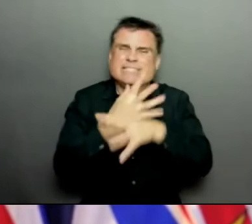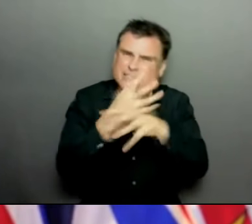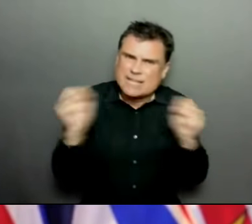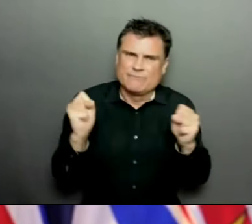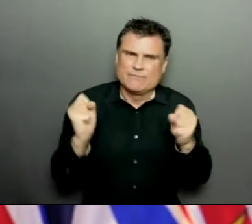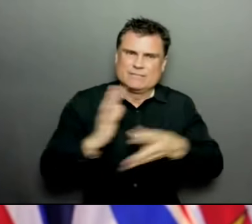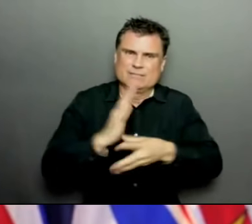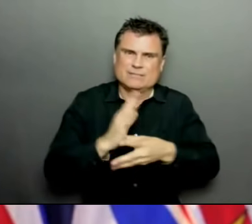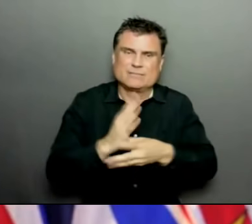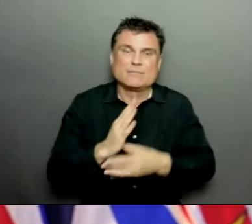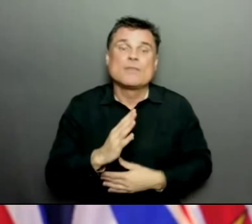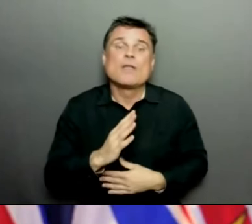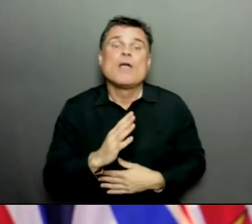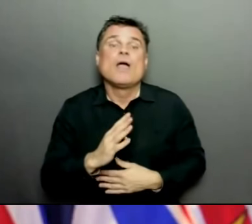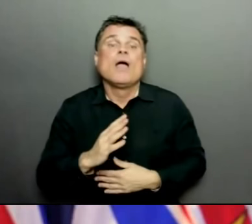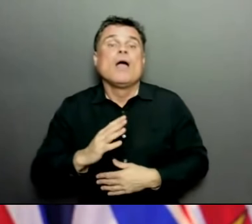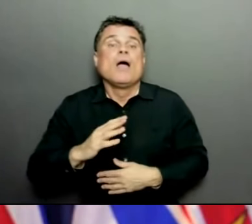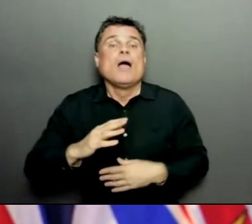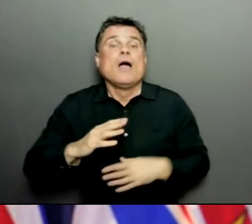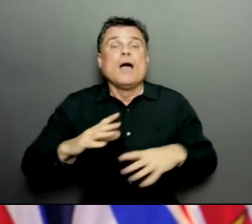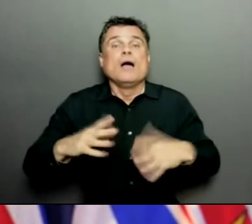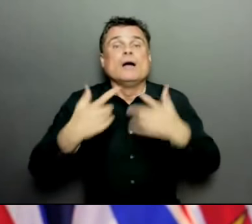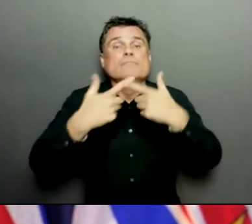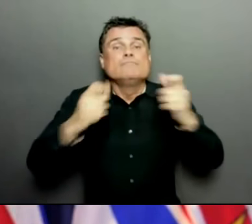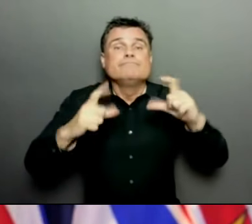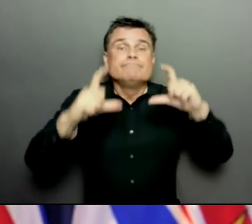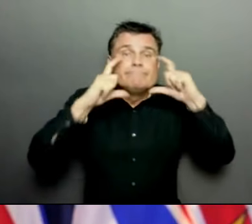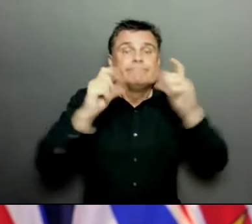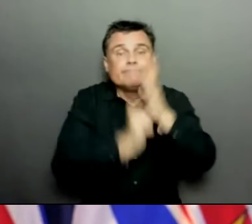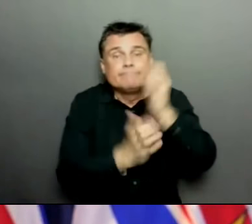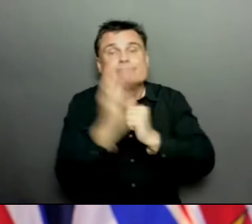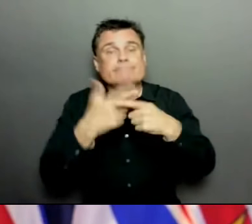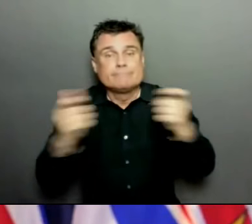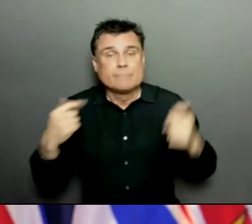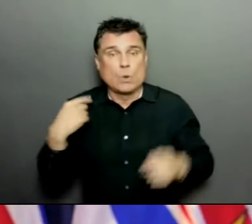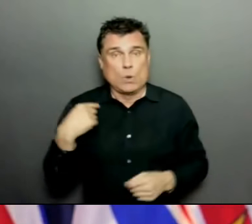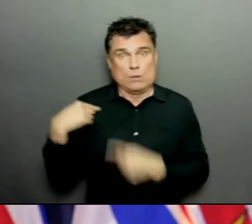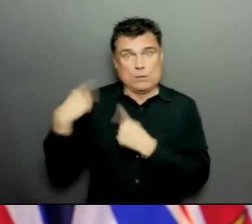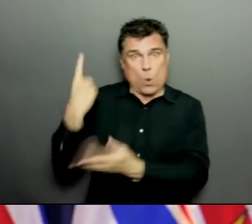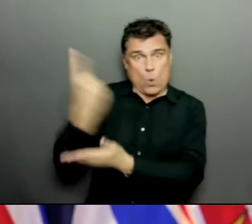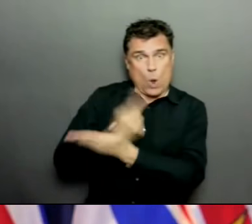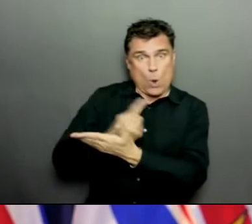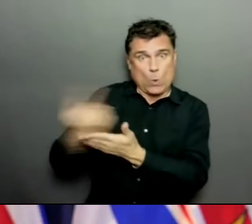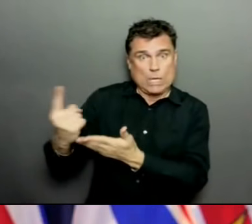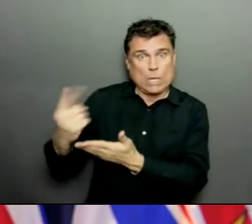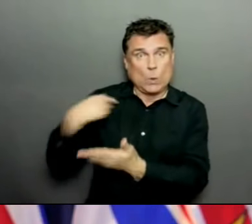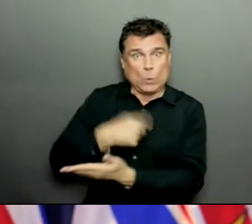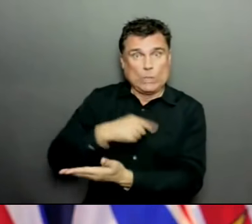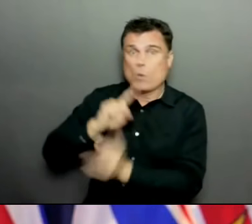I wanted to give you an update on Monday on the PPE that is common over the past week.